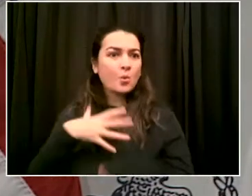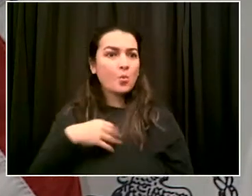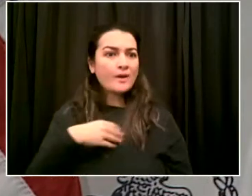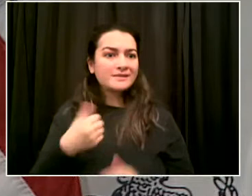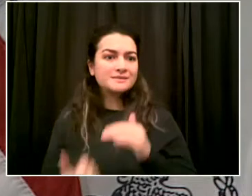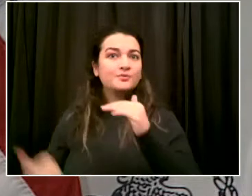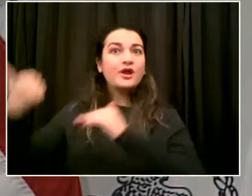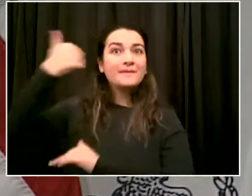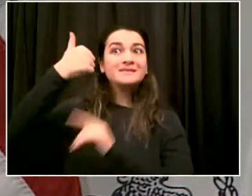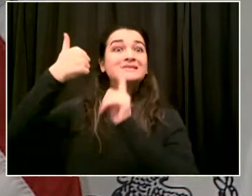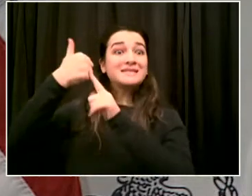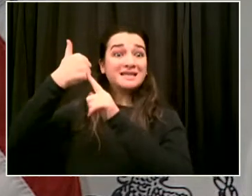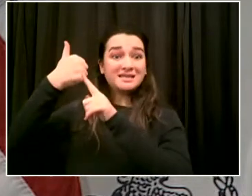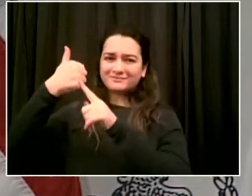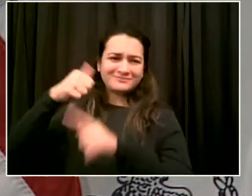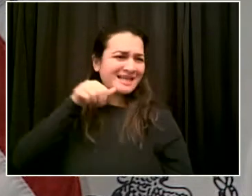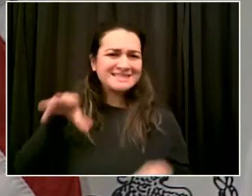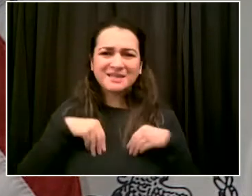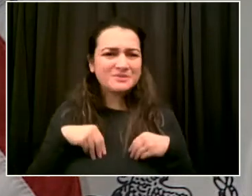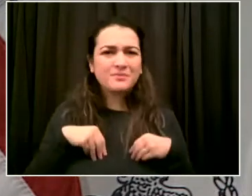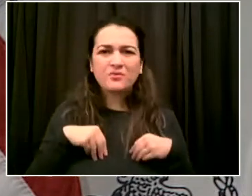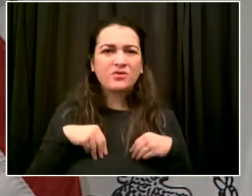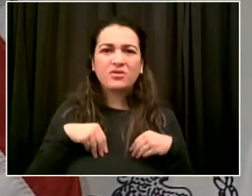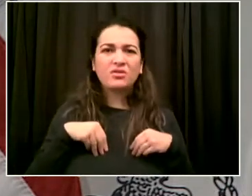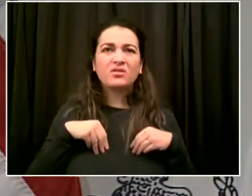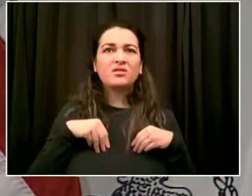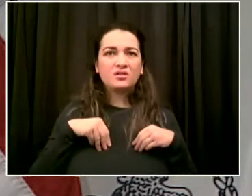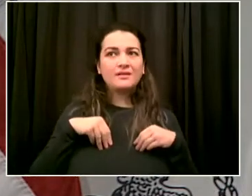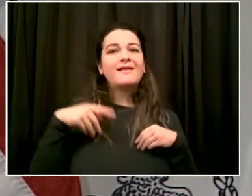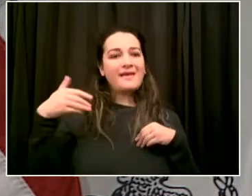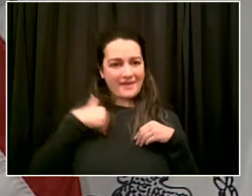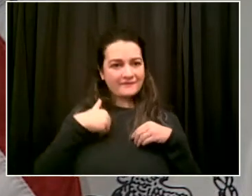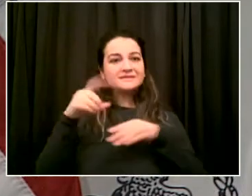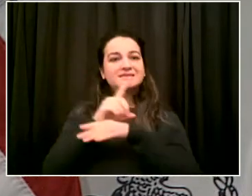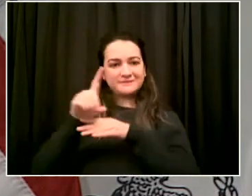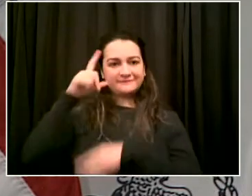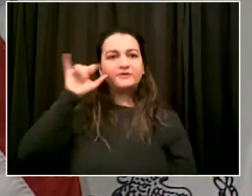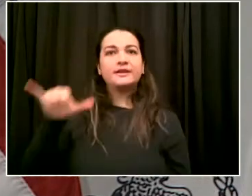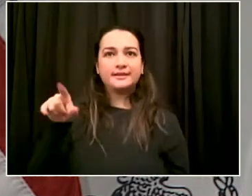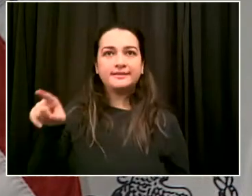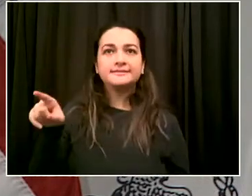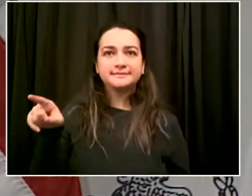A POLICE OFFICER. IF WE HAVE AN INSTANCE WHERE SOMEONE